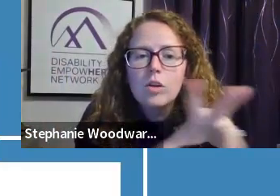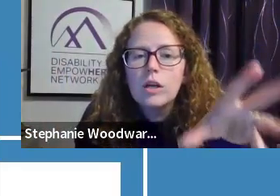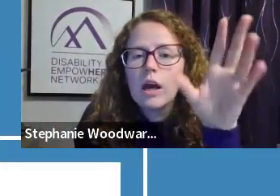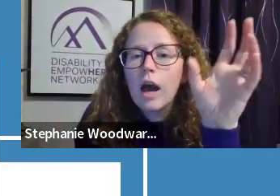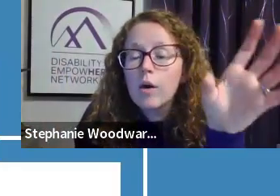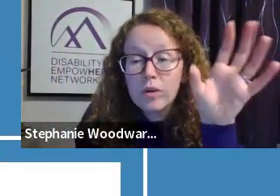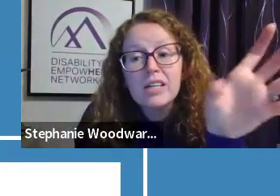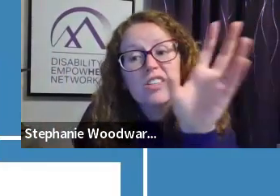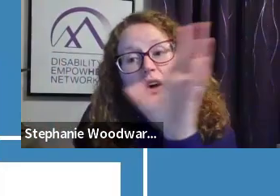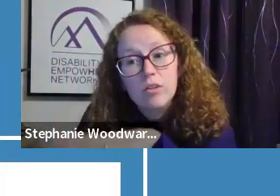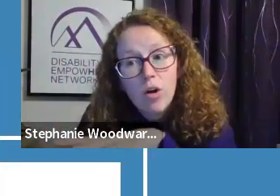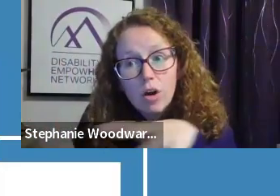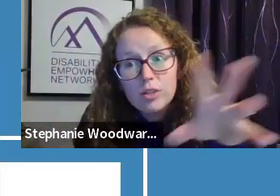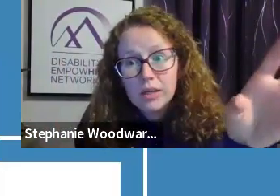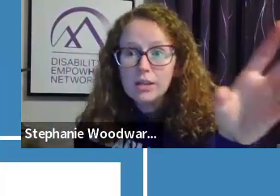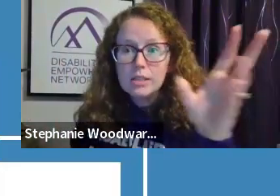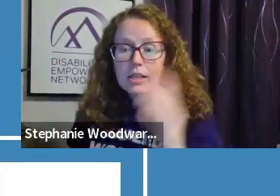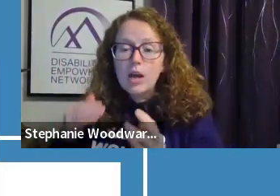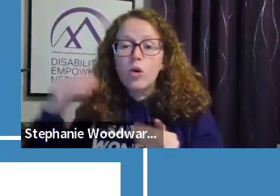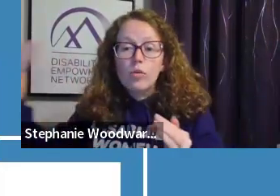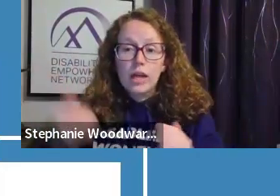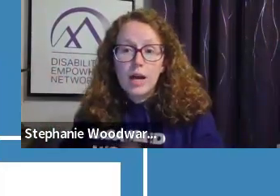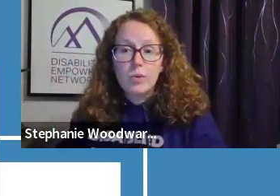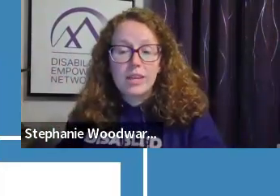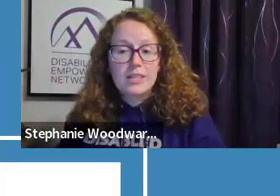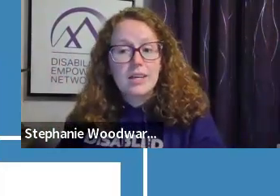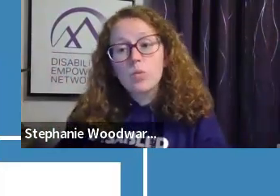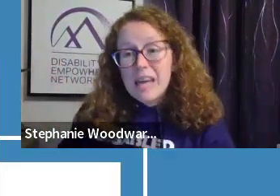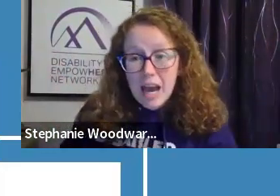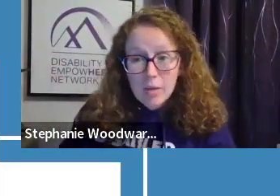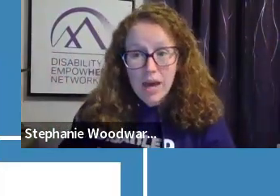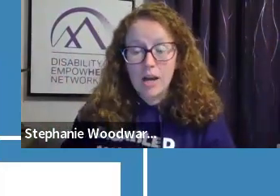literally labeled miscellaneous. It contains a variety of provisions